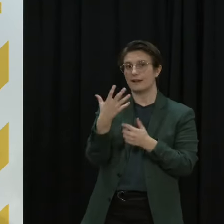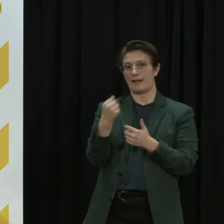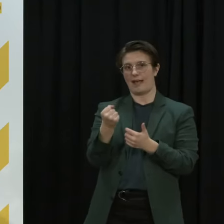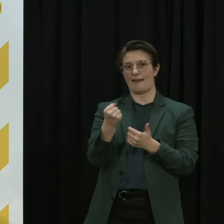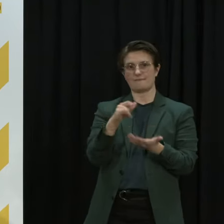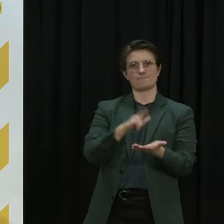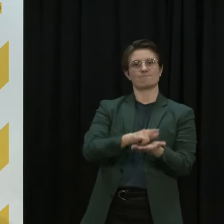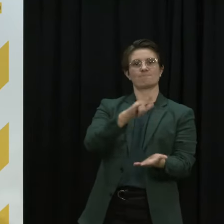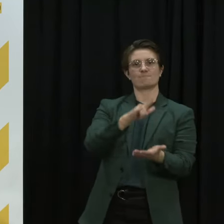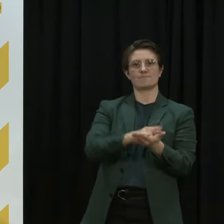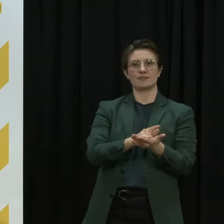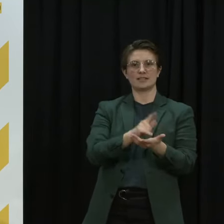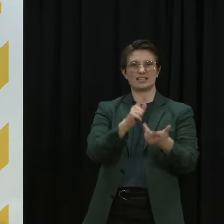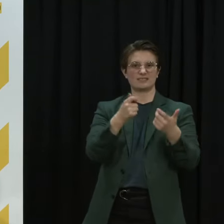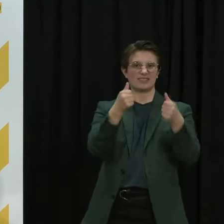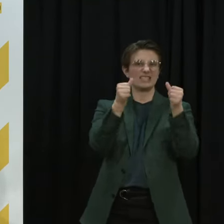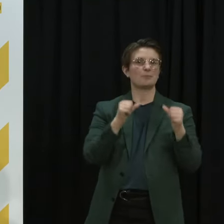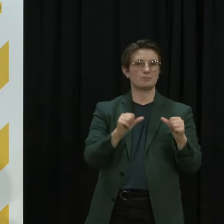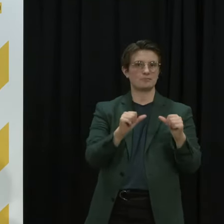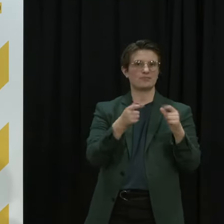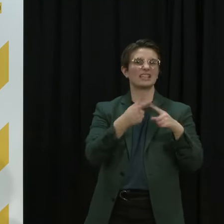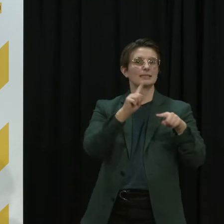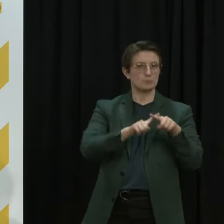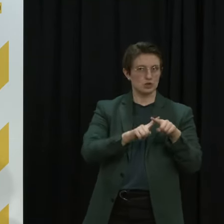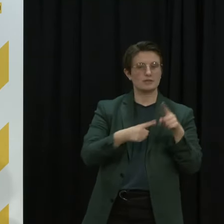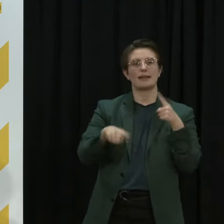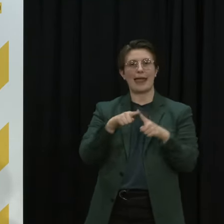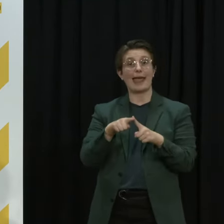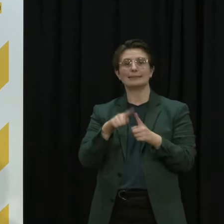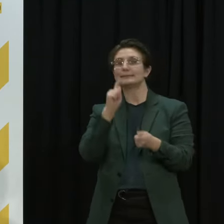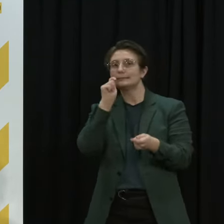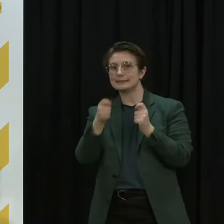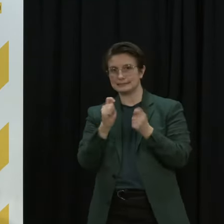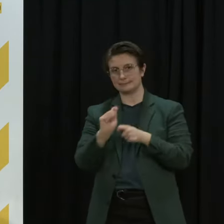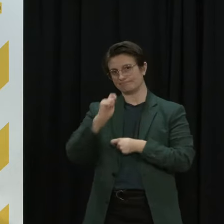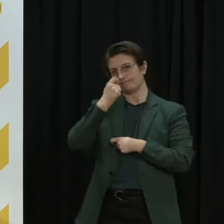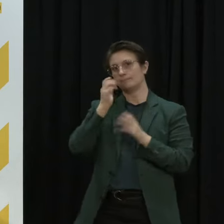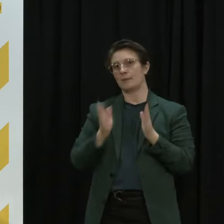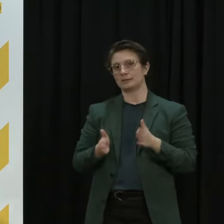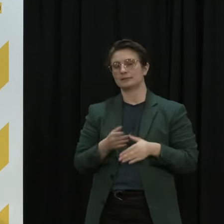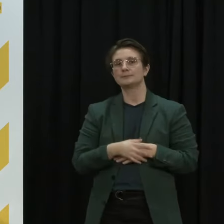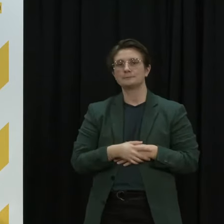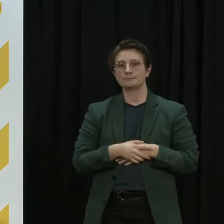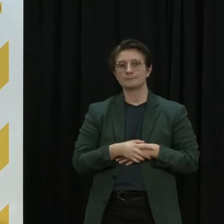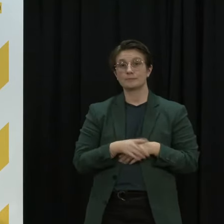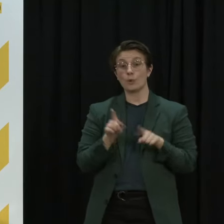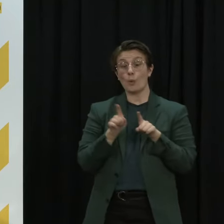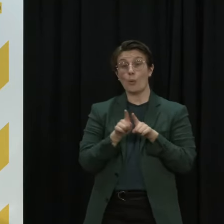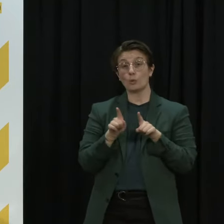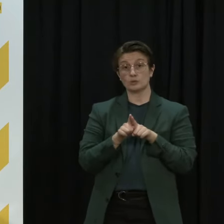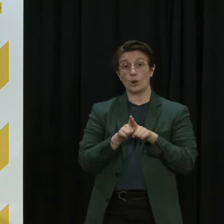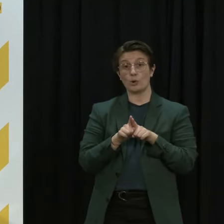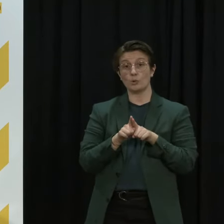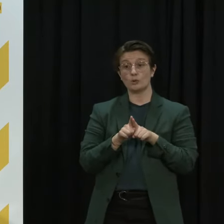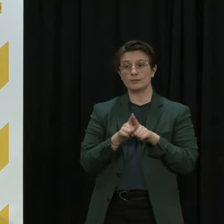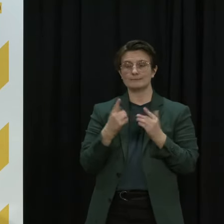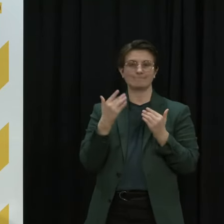means that people will only be able to travel for a limited,